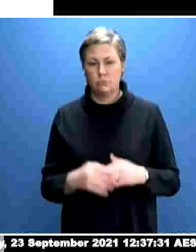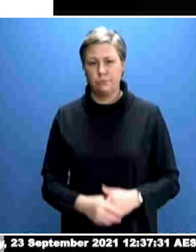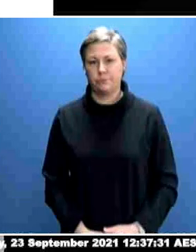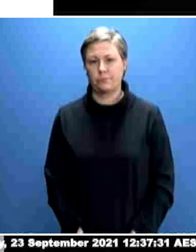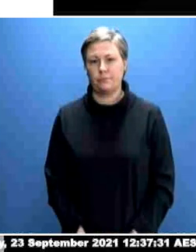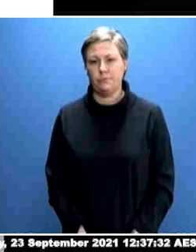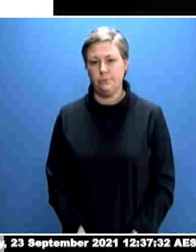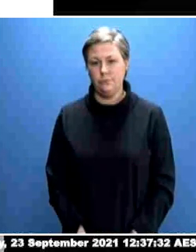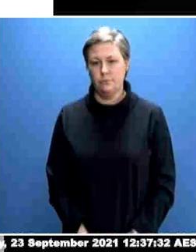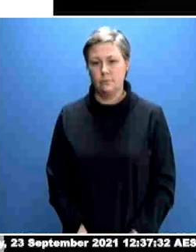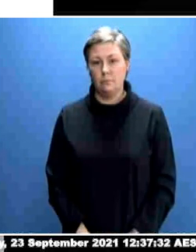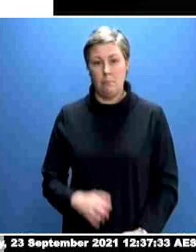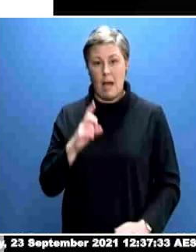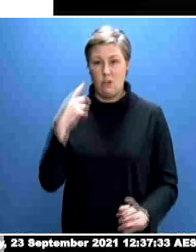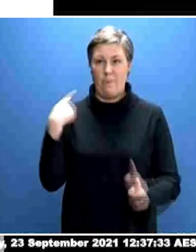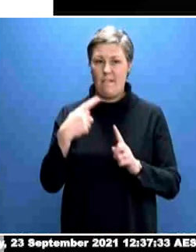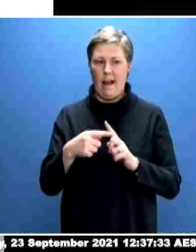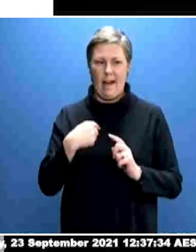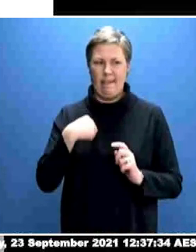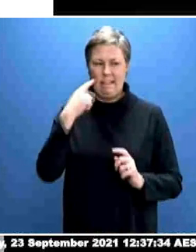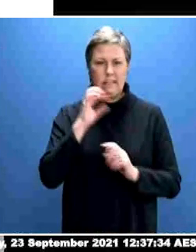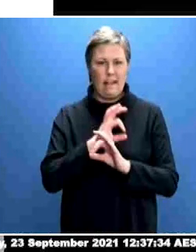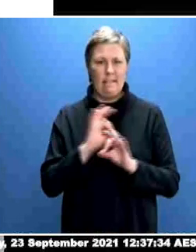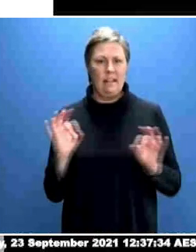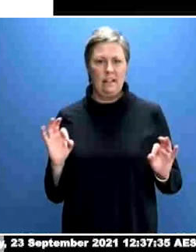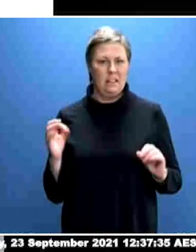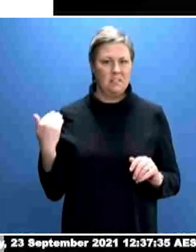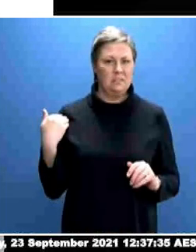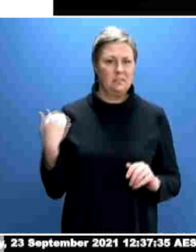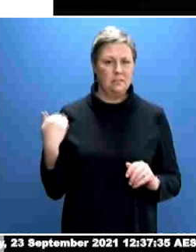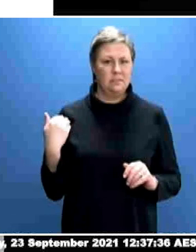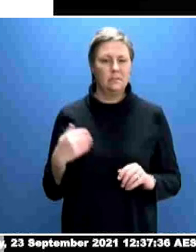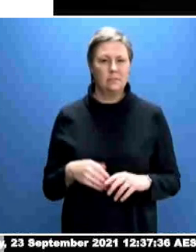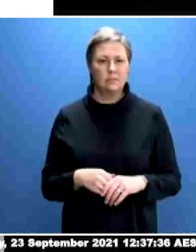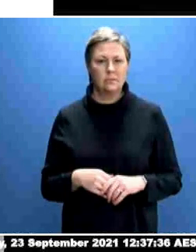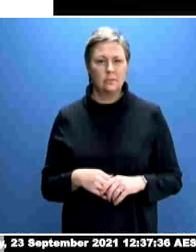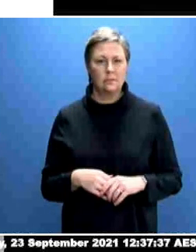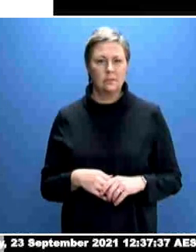But to date, I don't believe there has been, and I suppose in comparison without